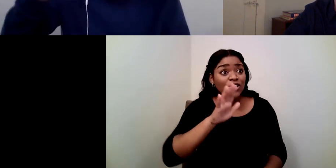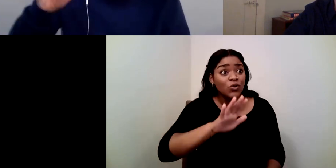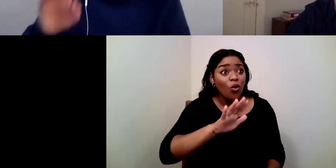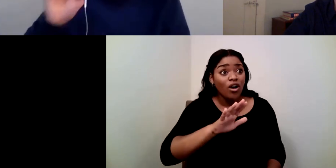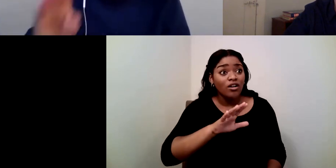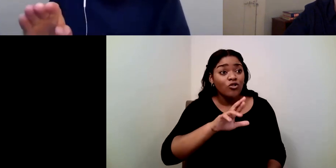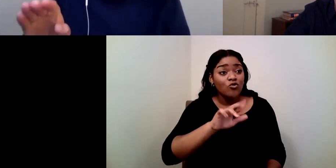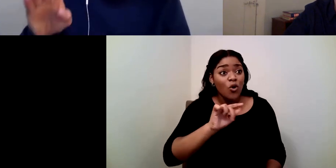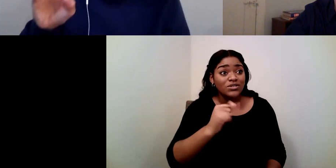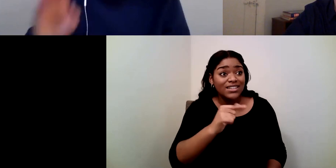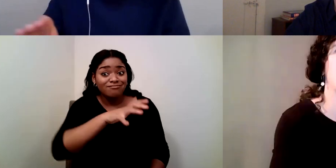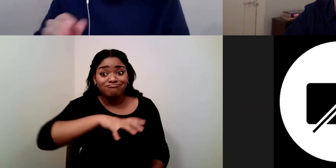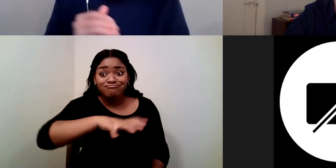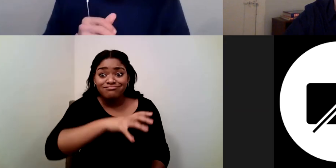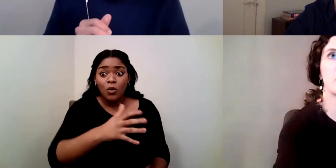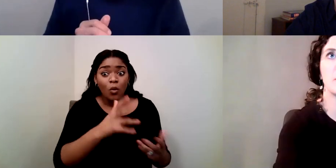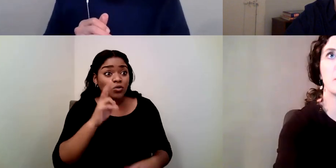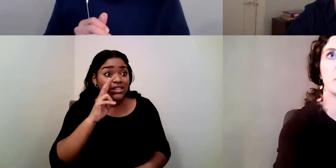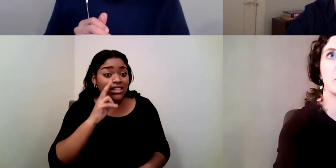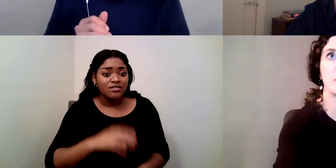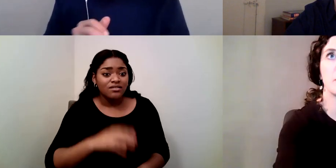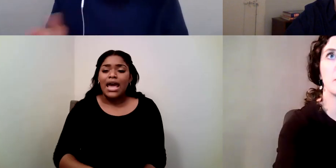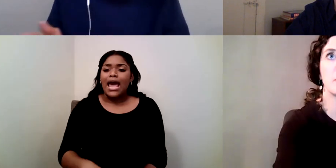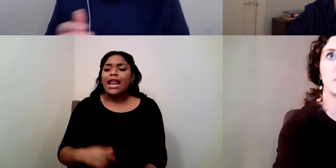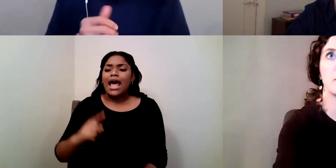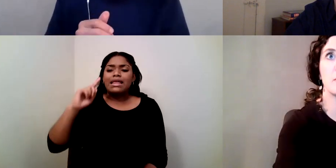And I would be willing to wager that there is a very good likelihood